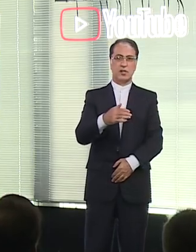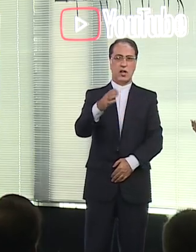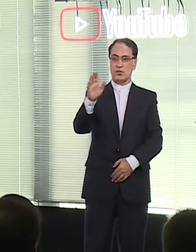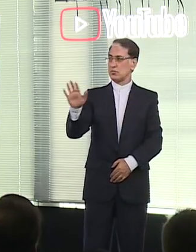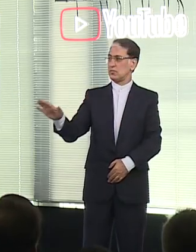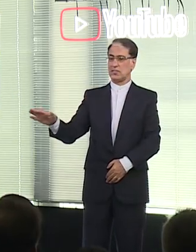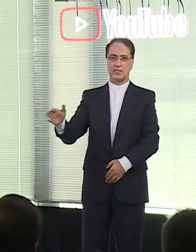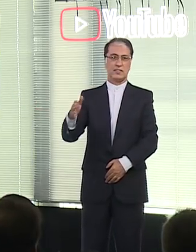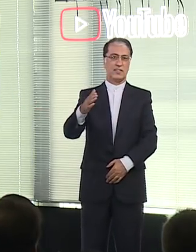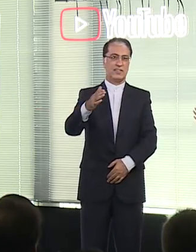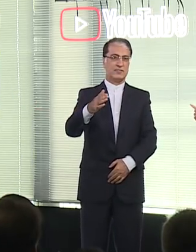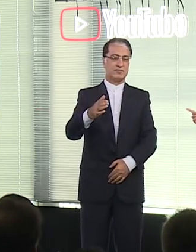And the sign for congratulations in Iran sign language.